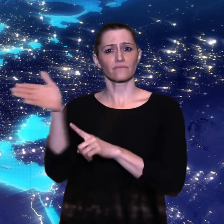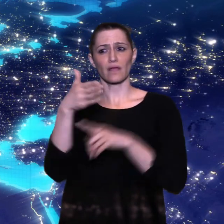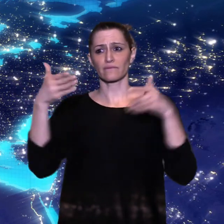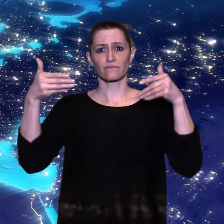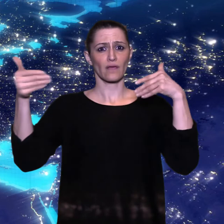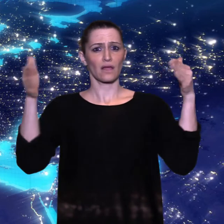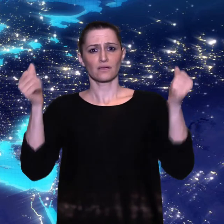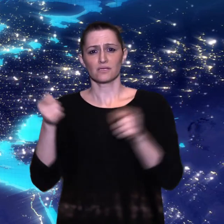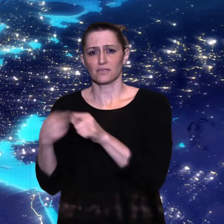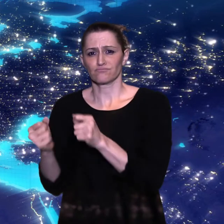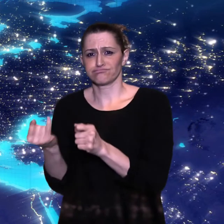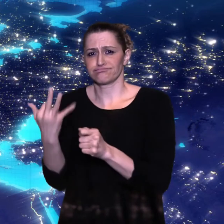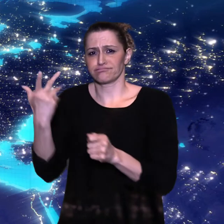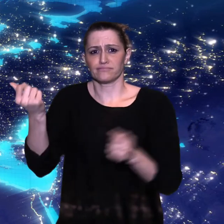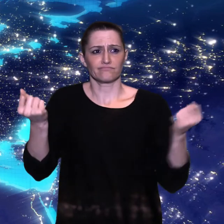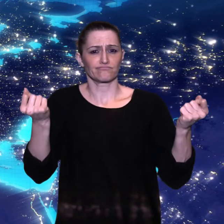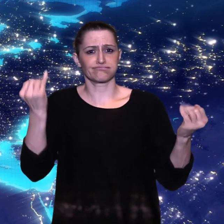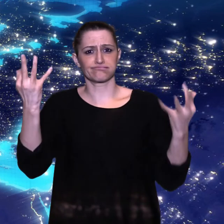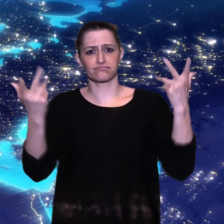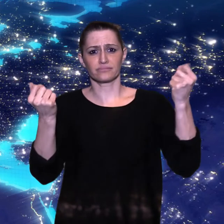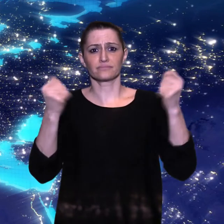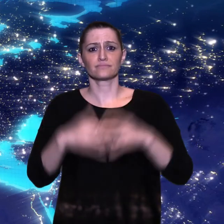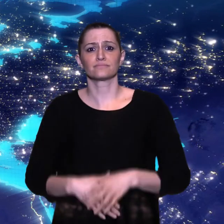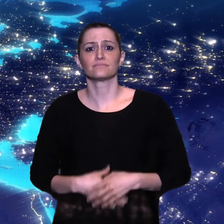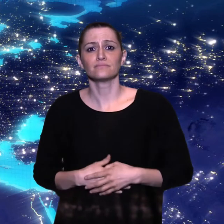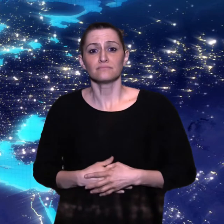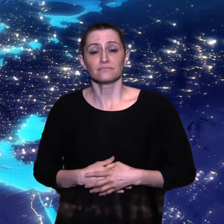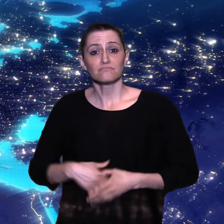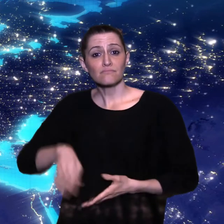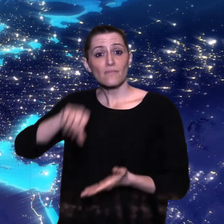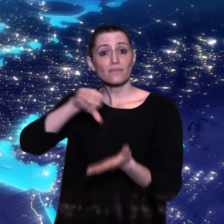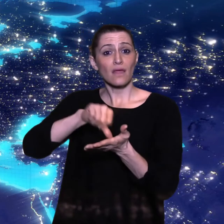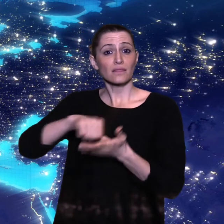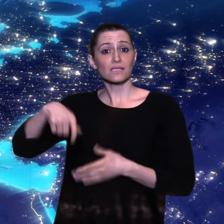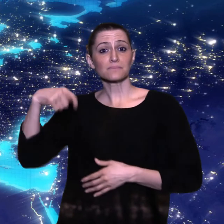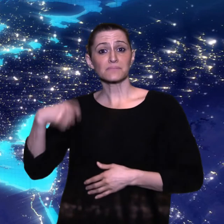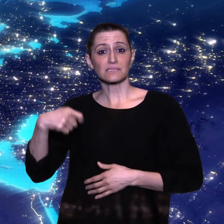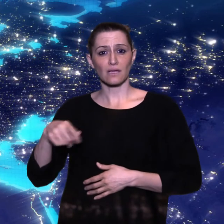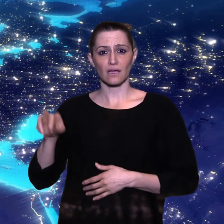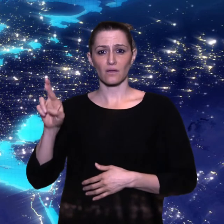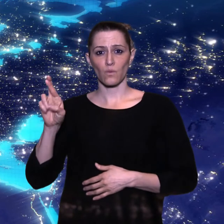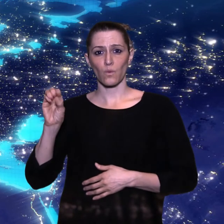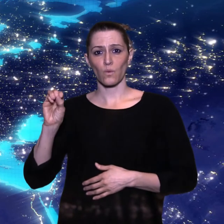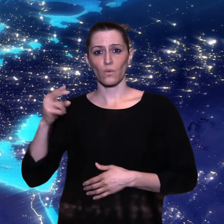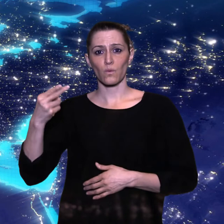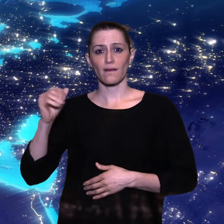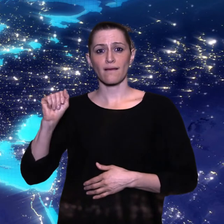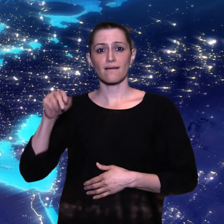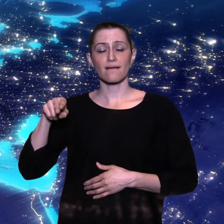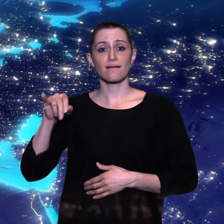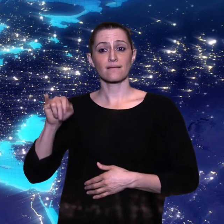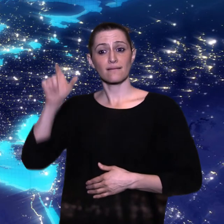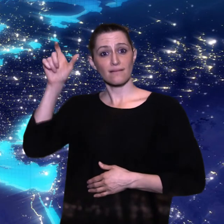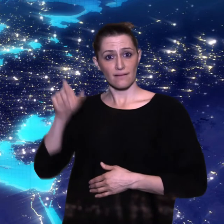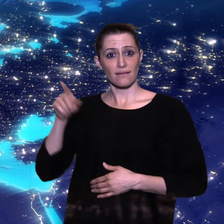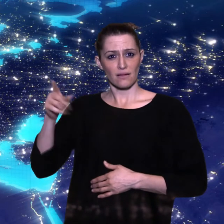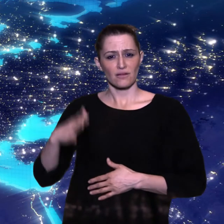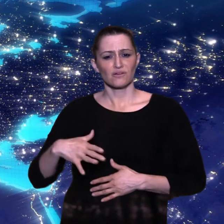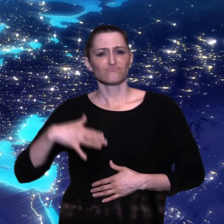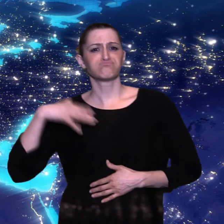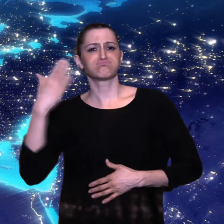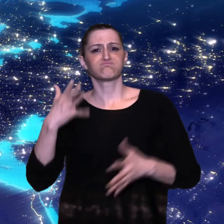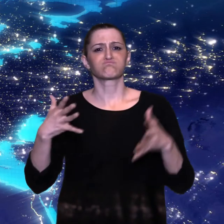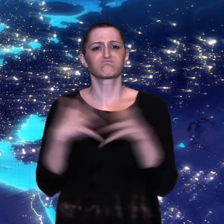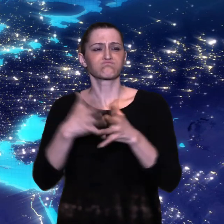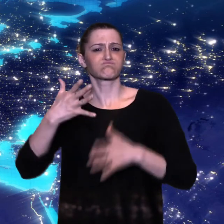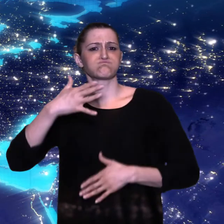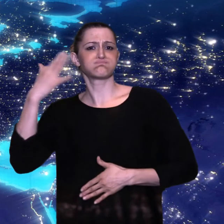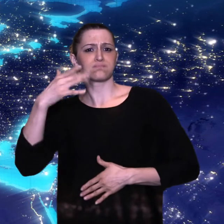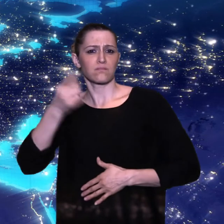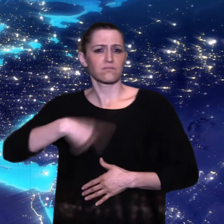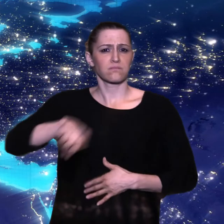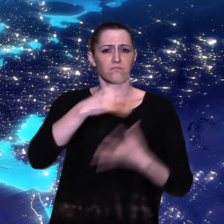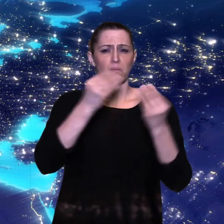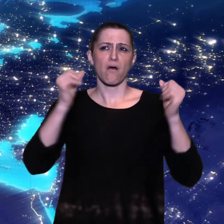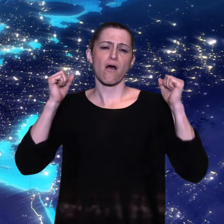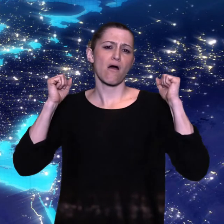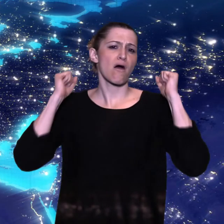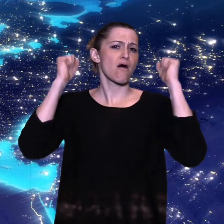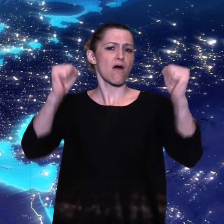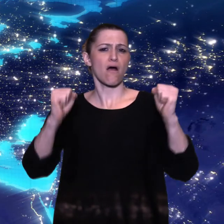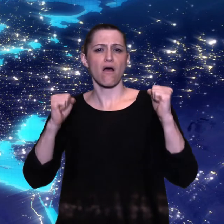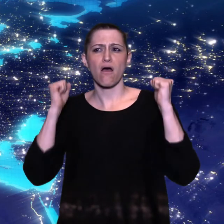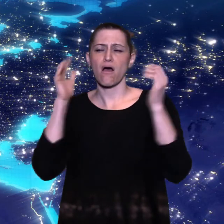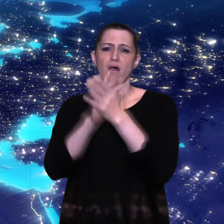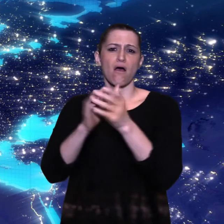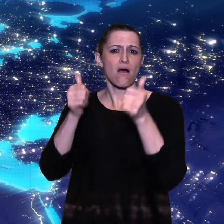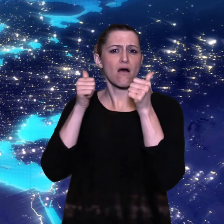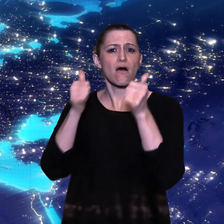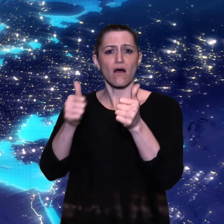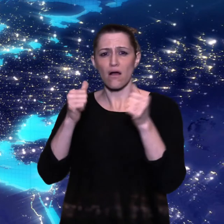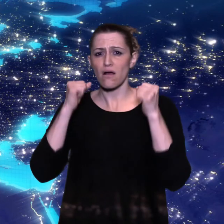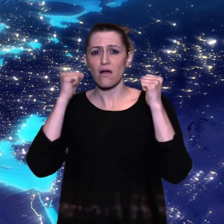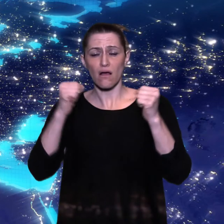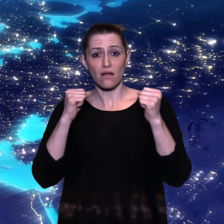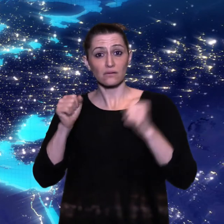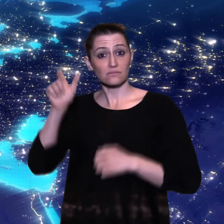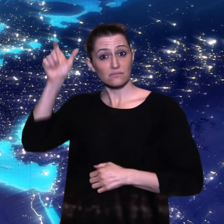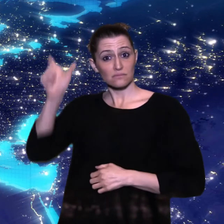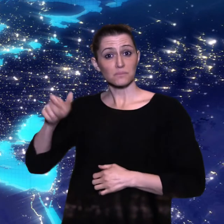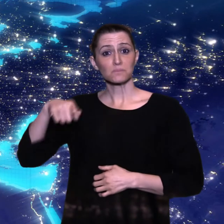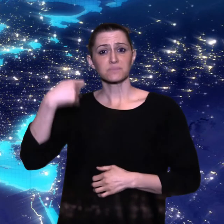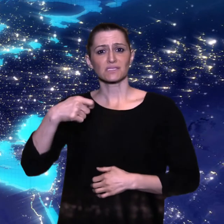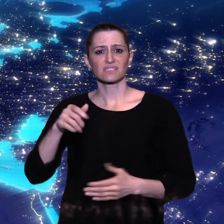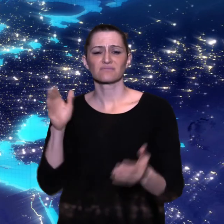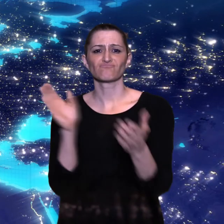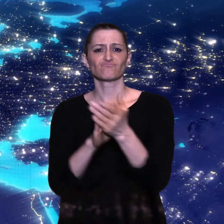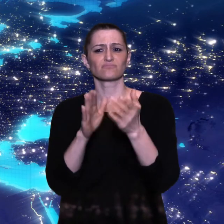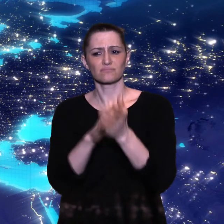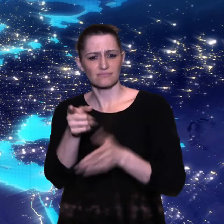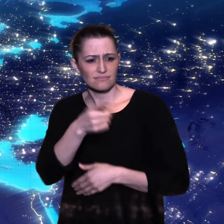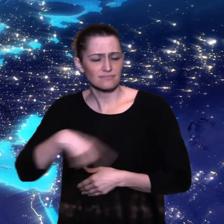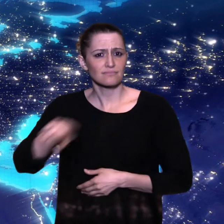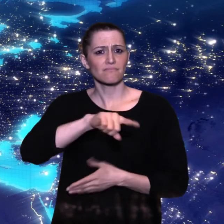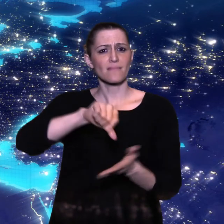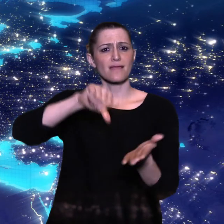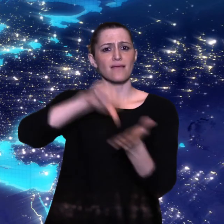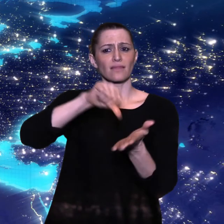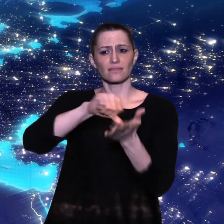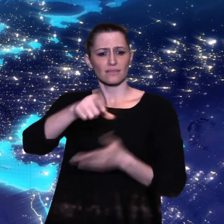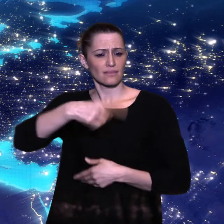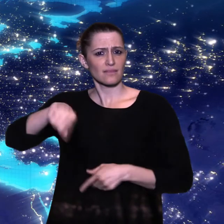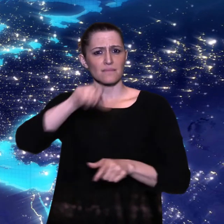rousing speech, applauding the Iranians’ strength for not